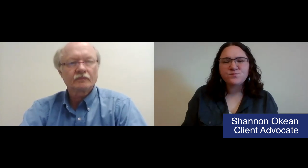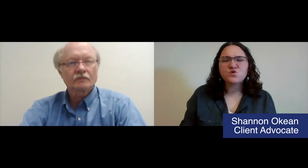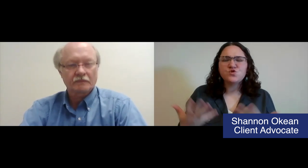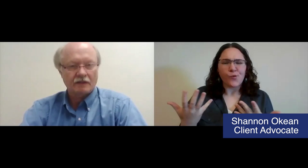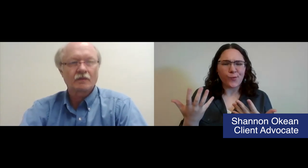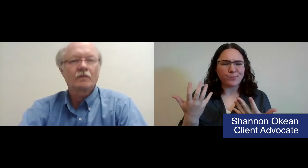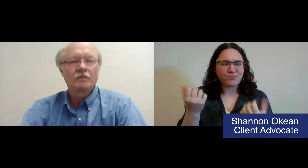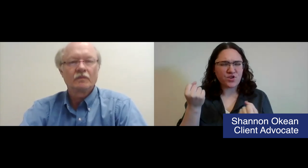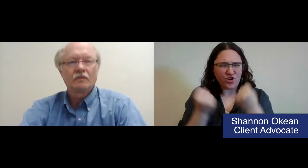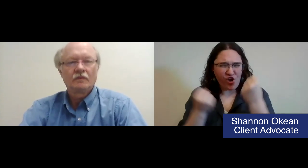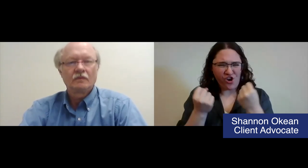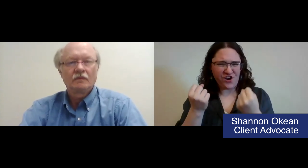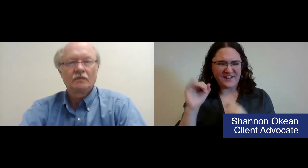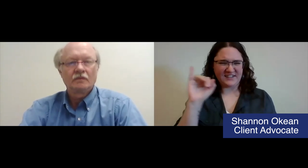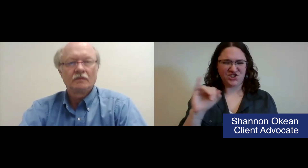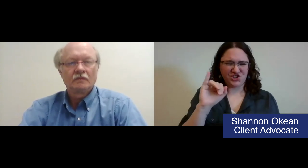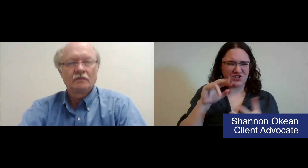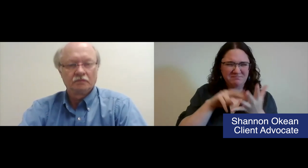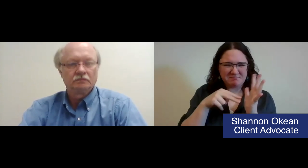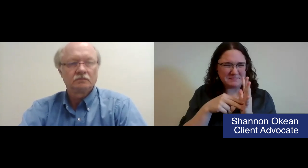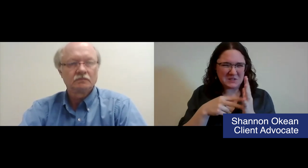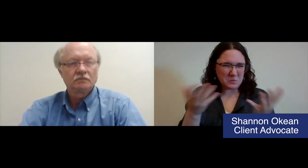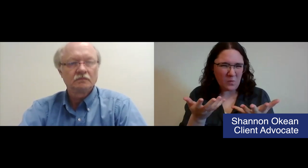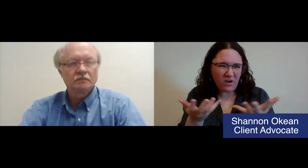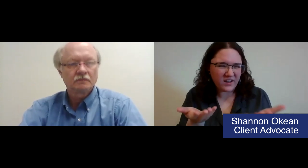Hello! So car insurance, what exactly is that?